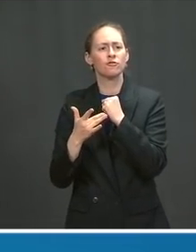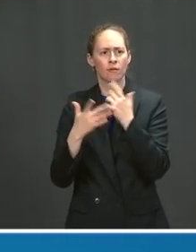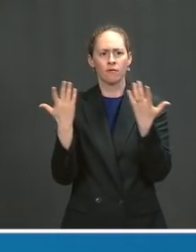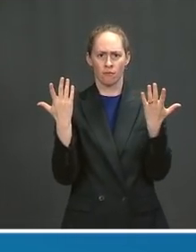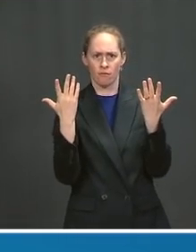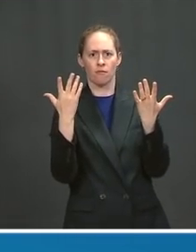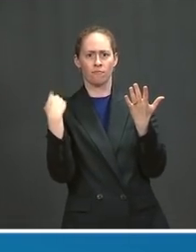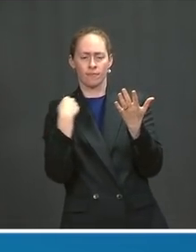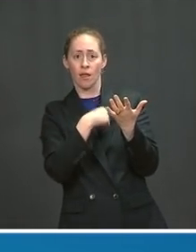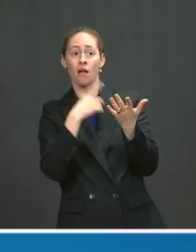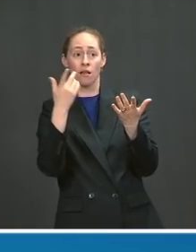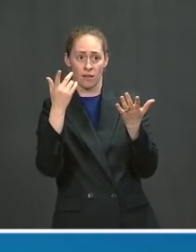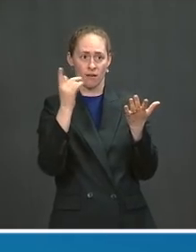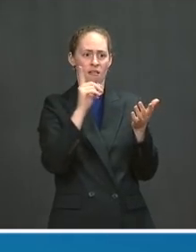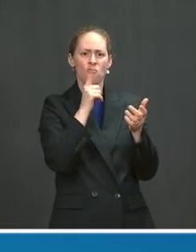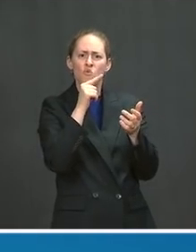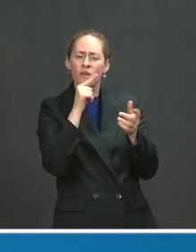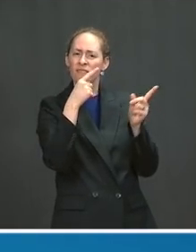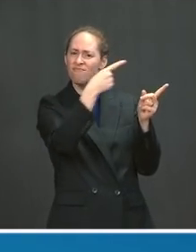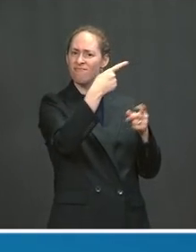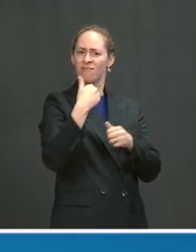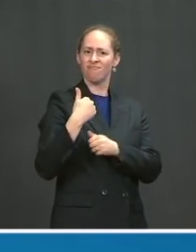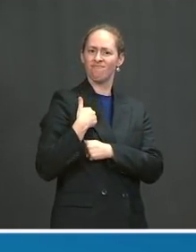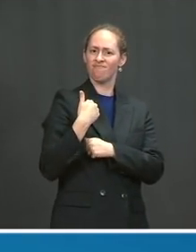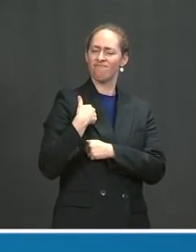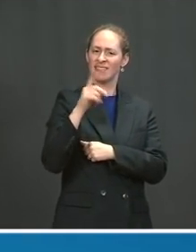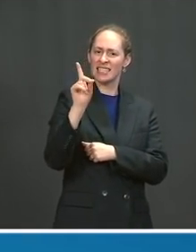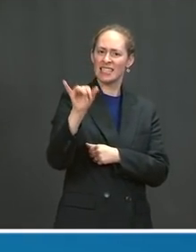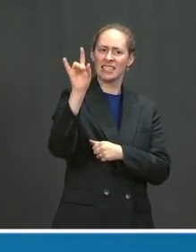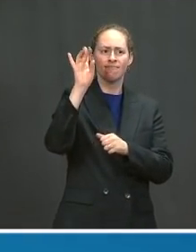Naval researchers also figured out